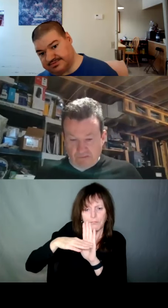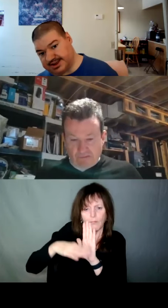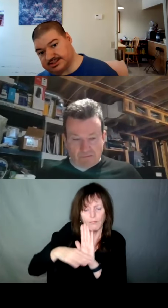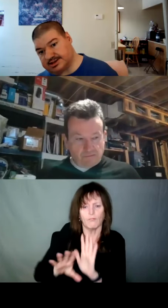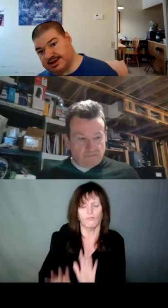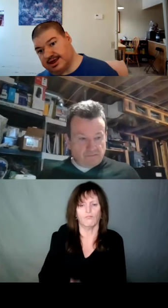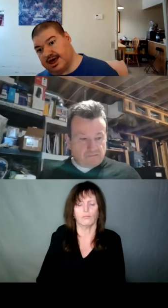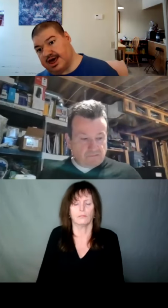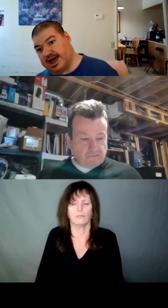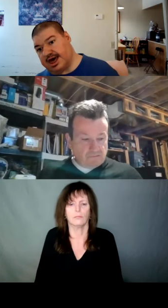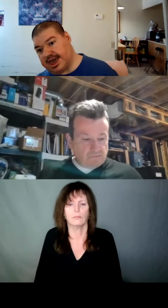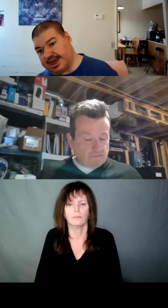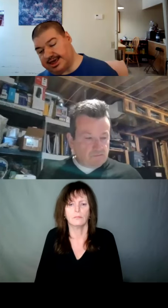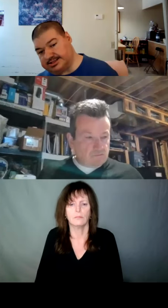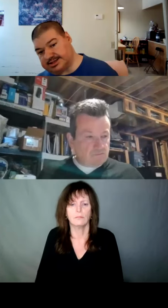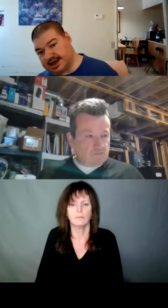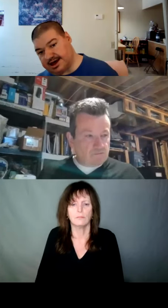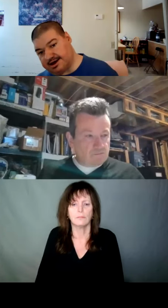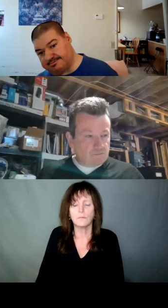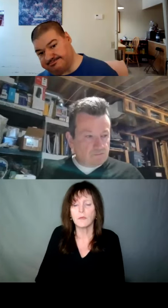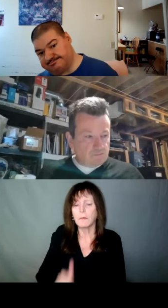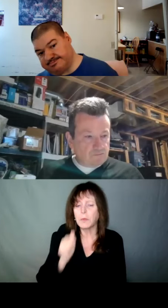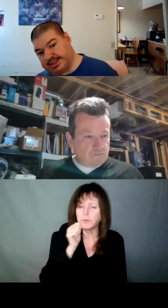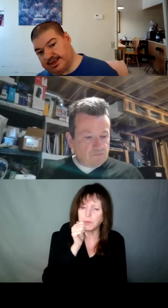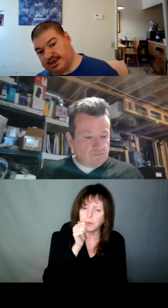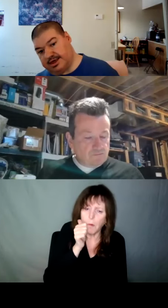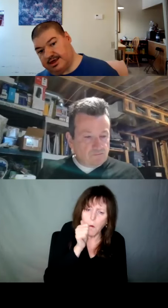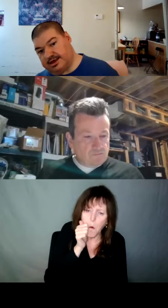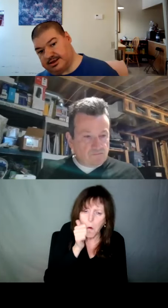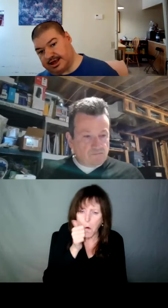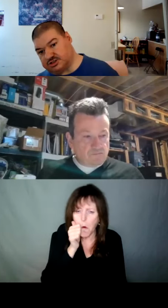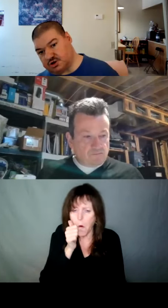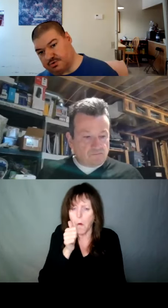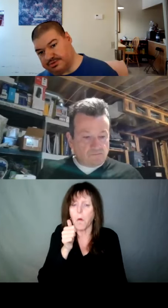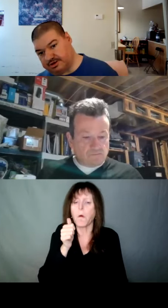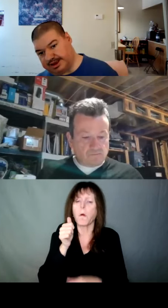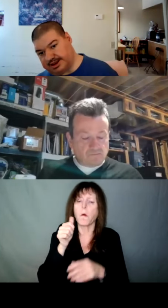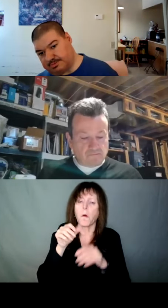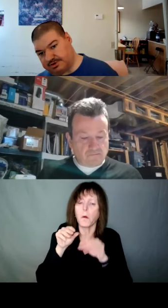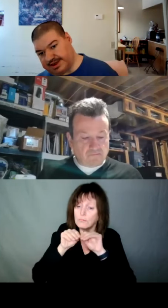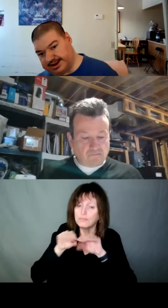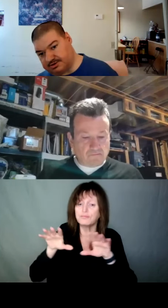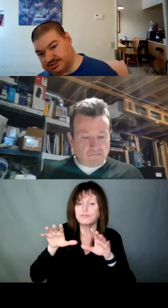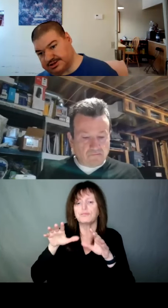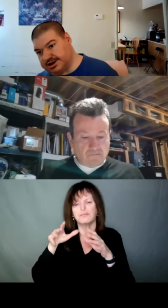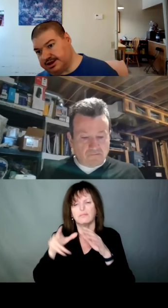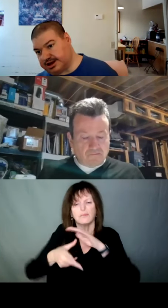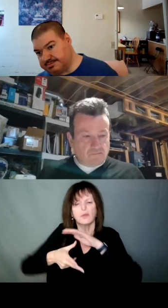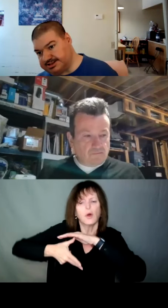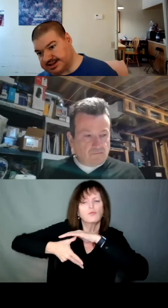resources that I listed above within 24 hours you should have a zoom recording of this